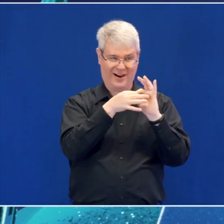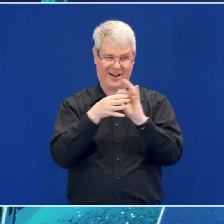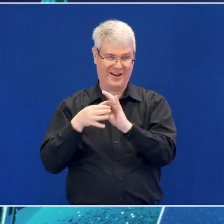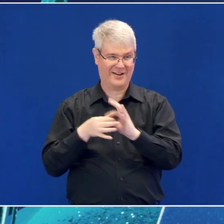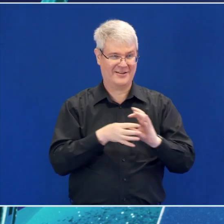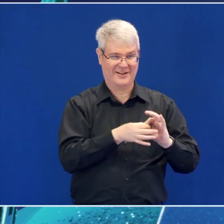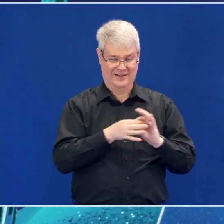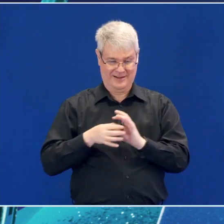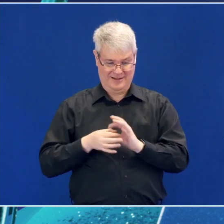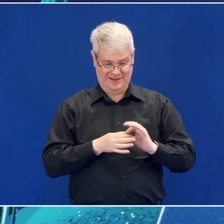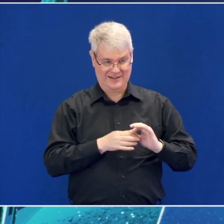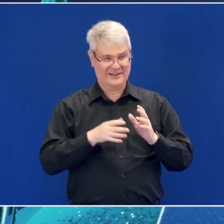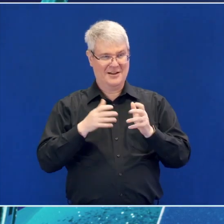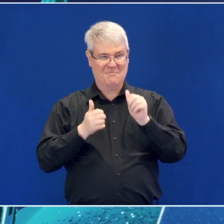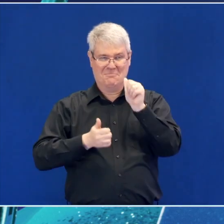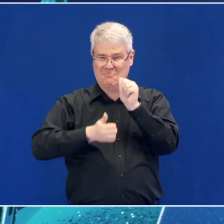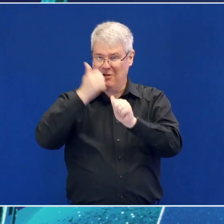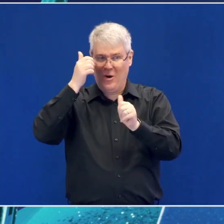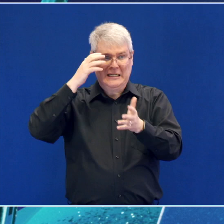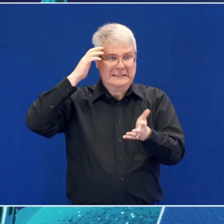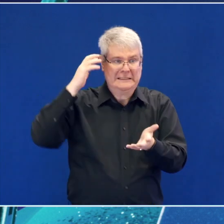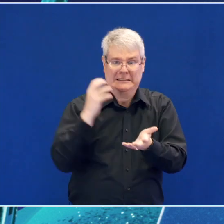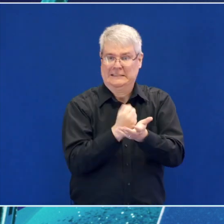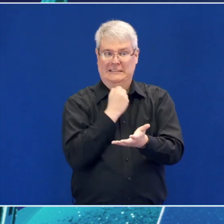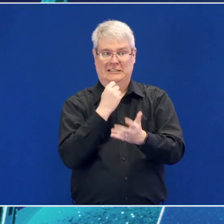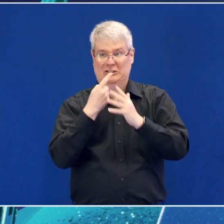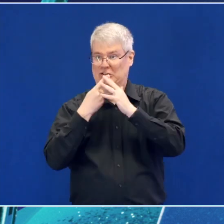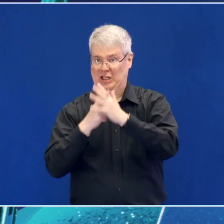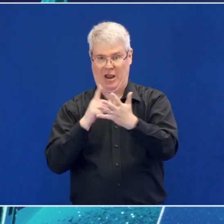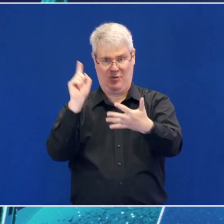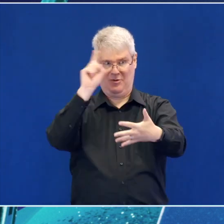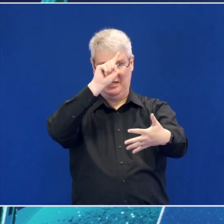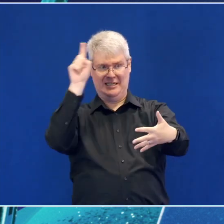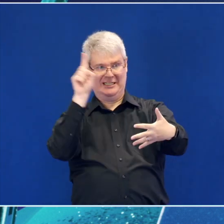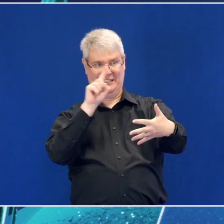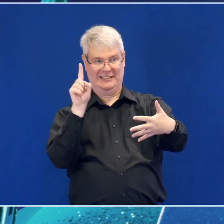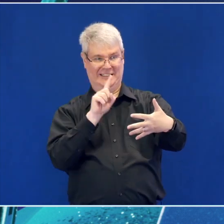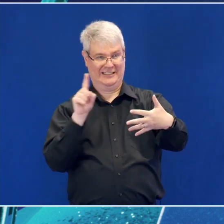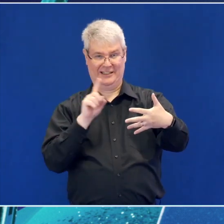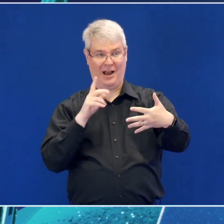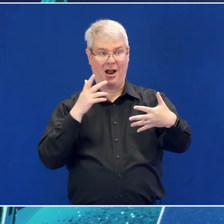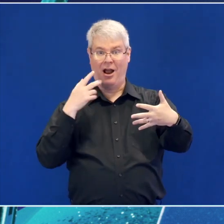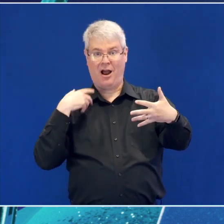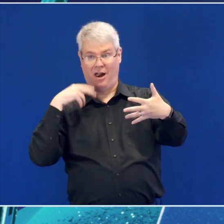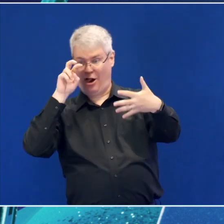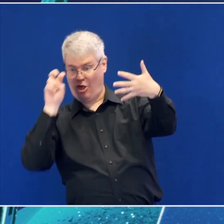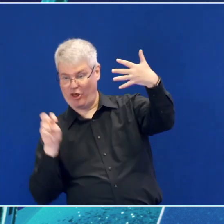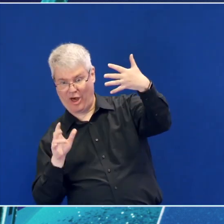for the buck, I guess? And I didn't even mention MTP, like all of these different things. Navin, do you want to kick us off on that one, and then --